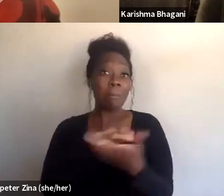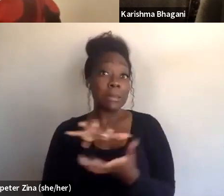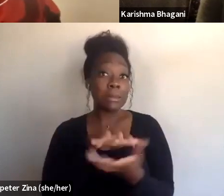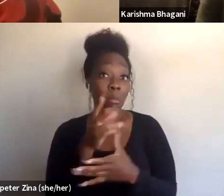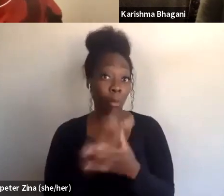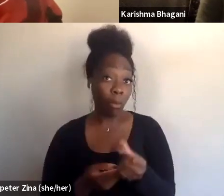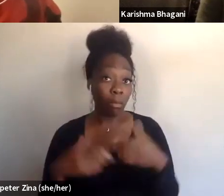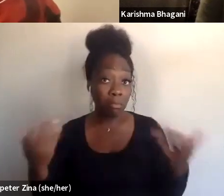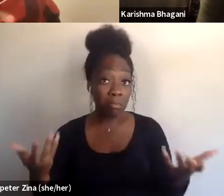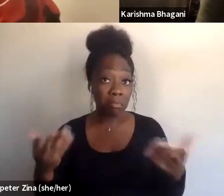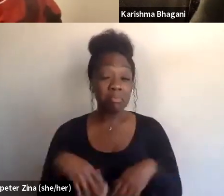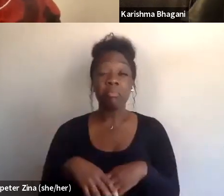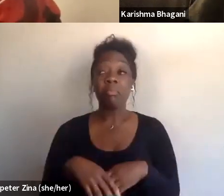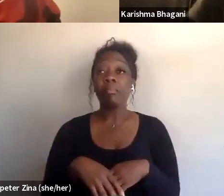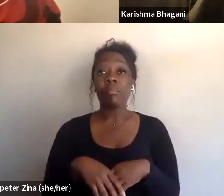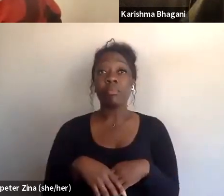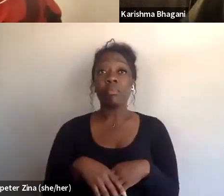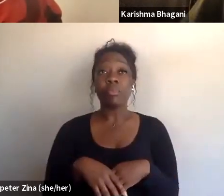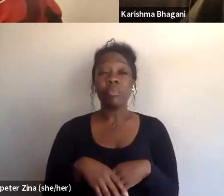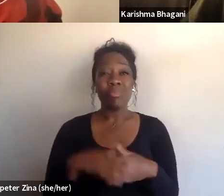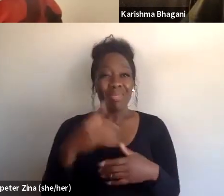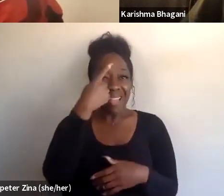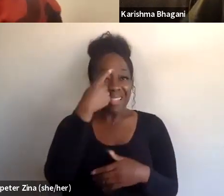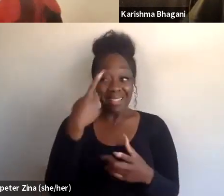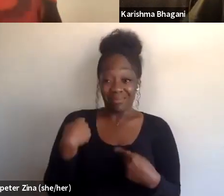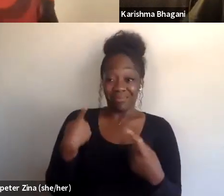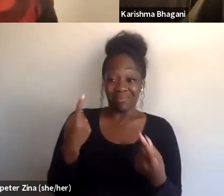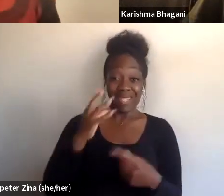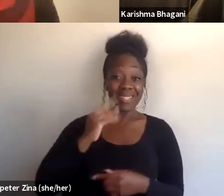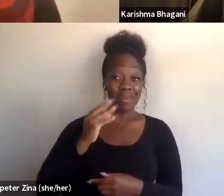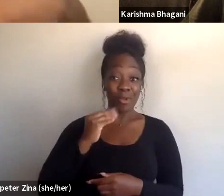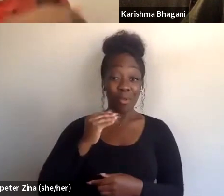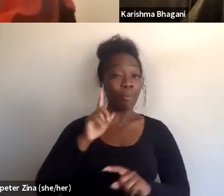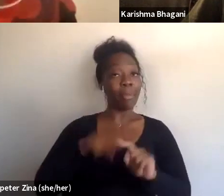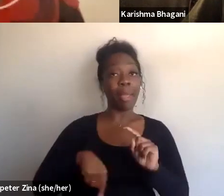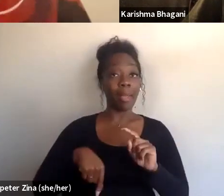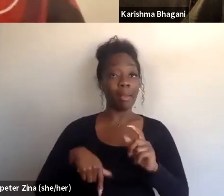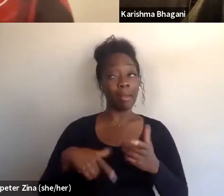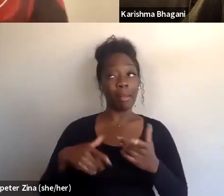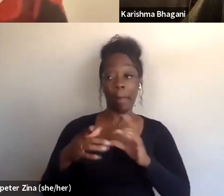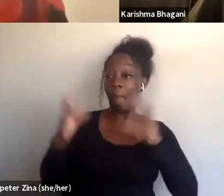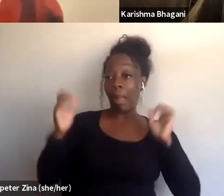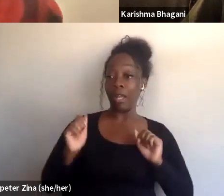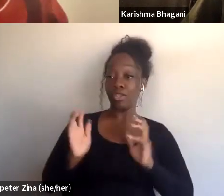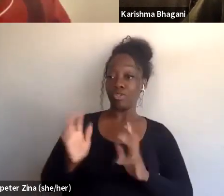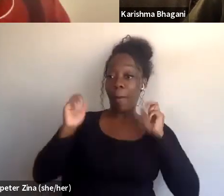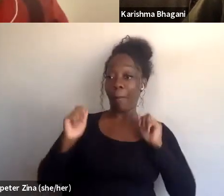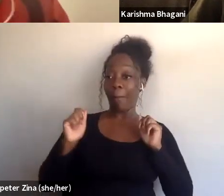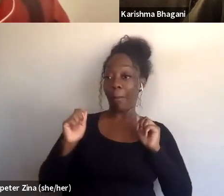So I feel what we've gone through we can't just drop it and start, go back to what it was.